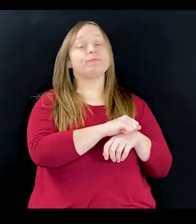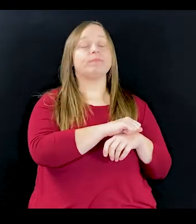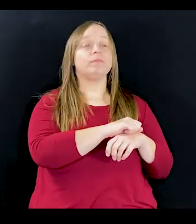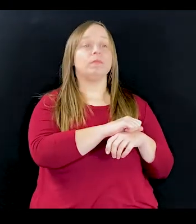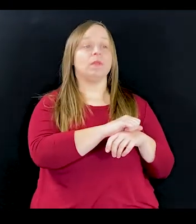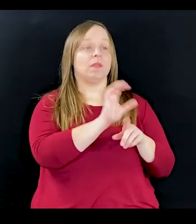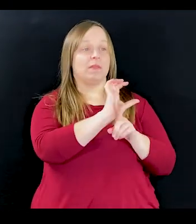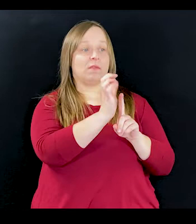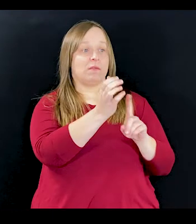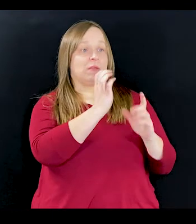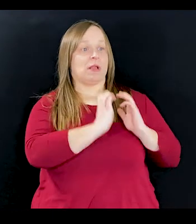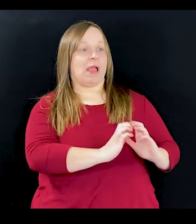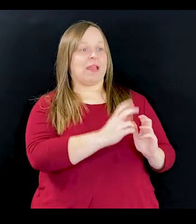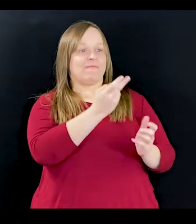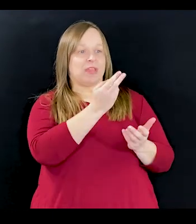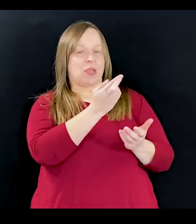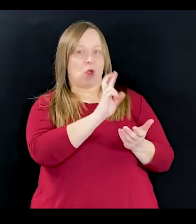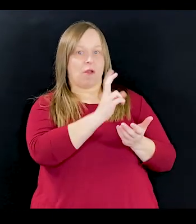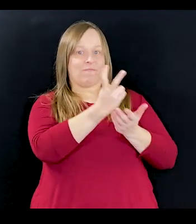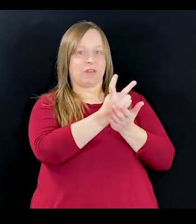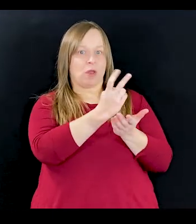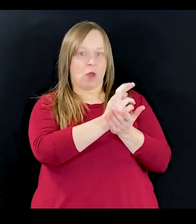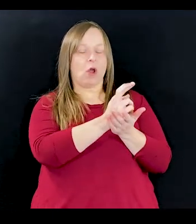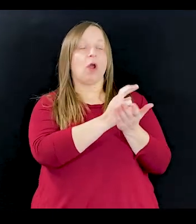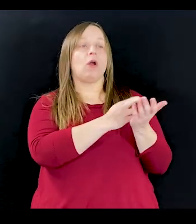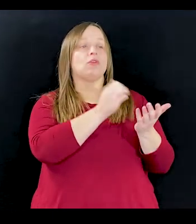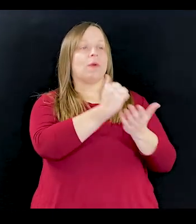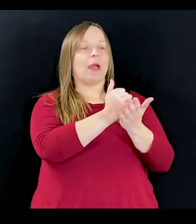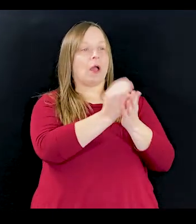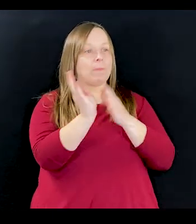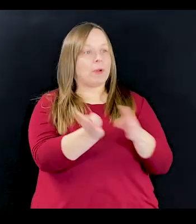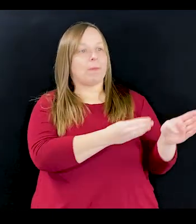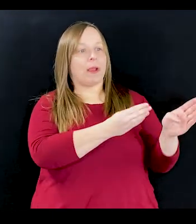the client needs vocational rehabilitation services to prepare for,